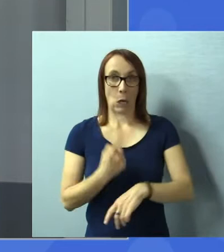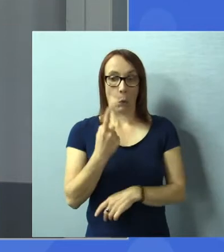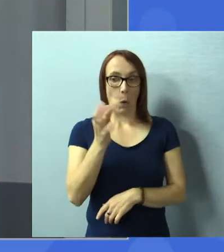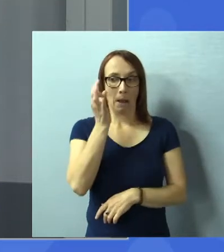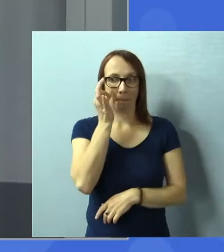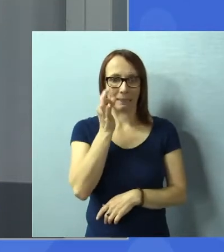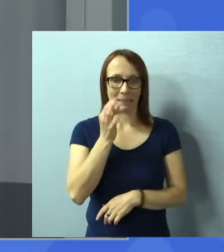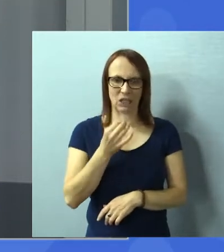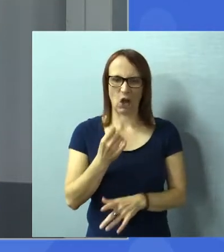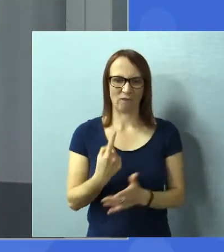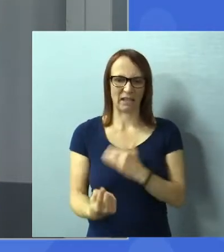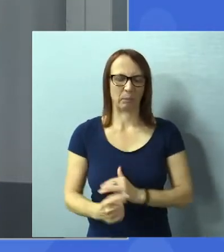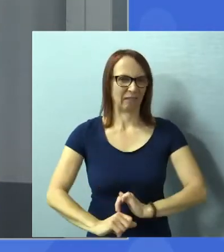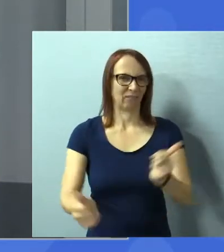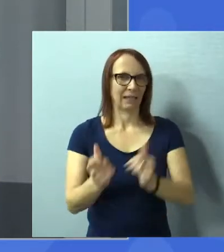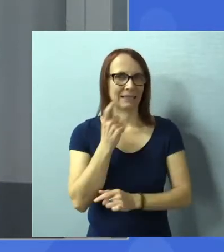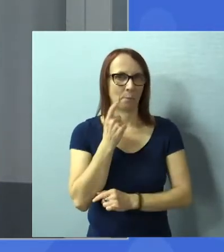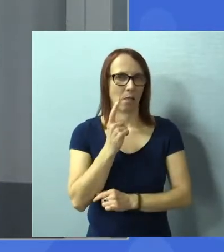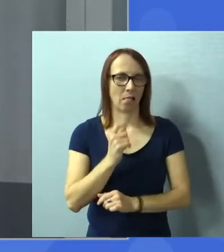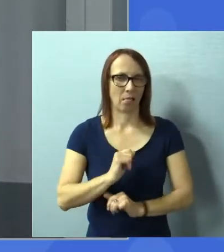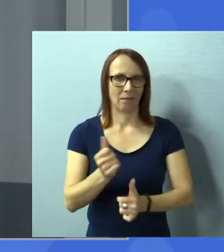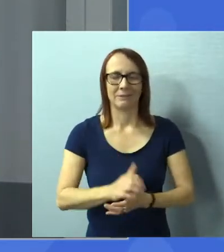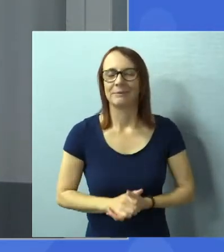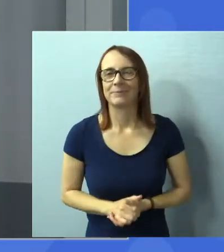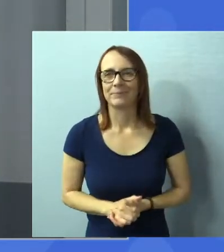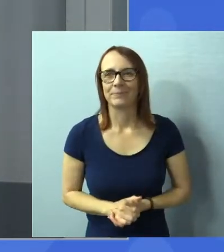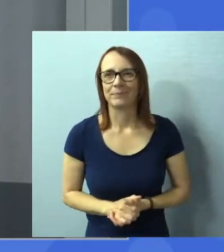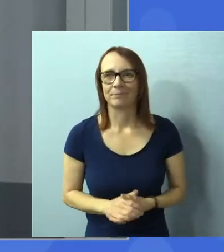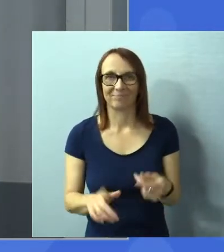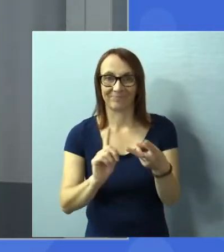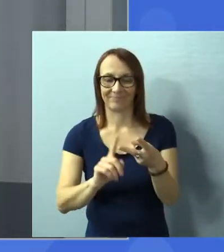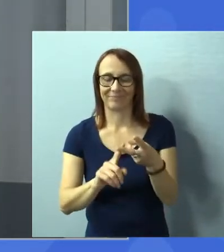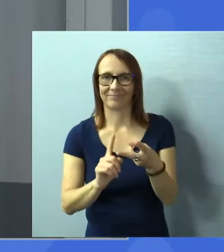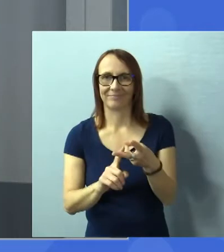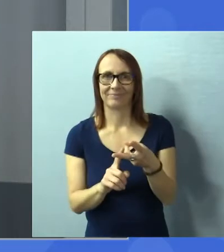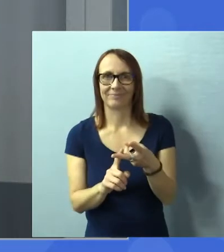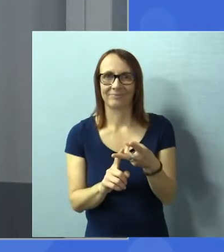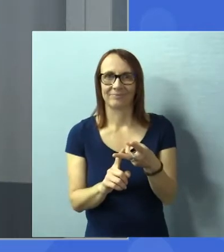should be feign a second impact of the general election was the resounding